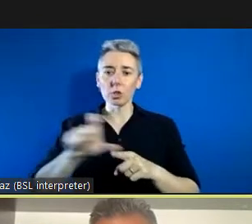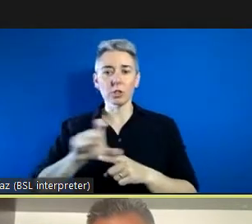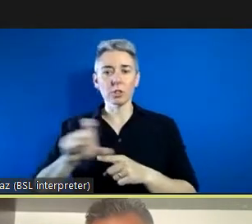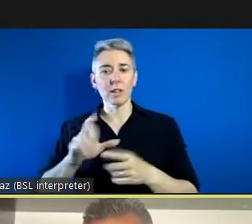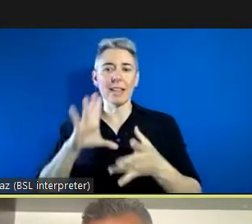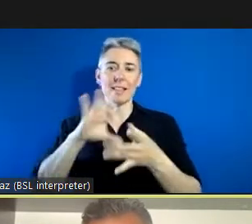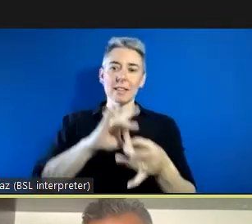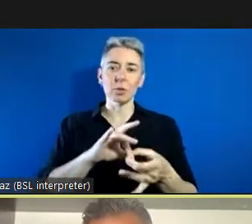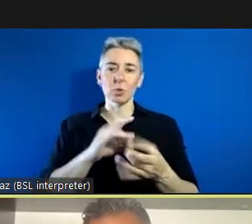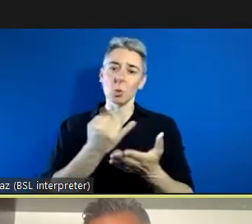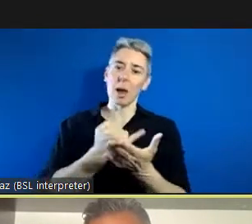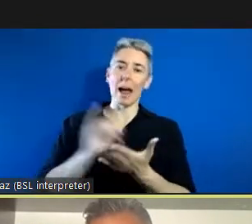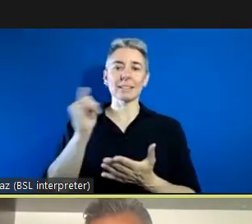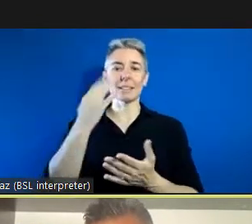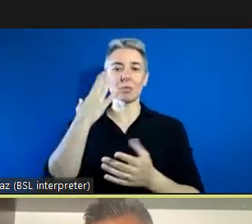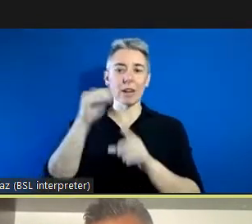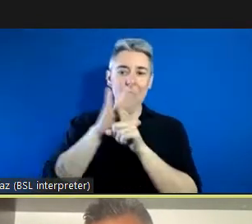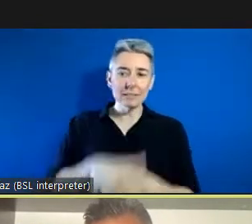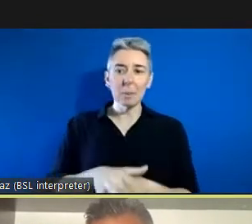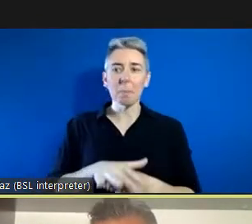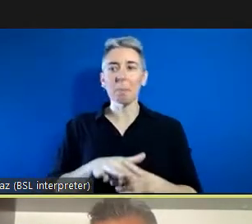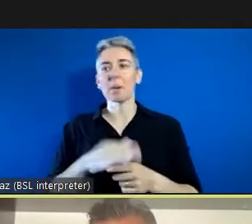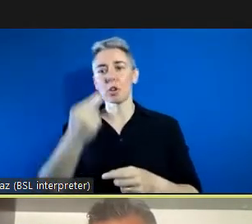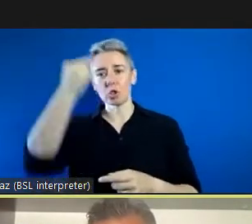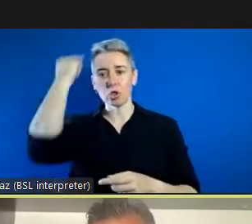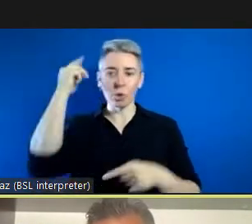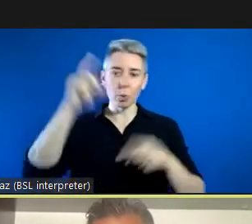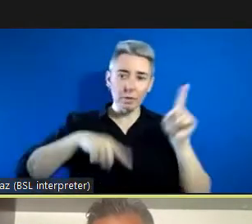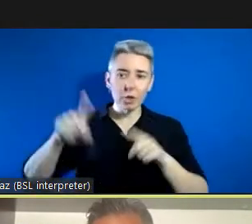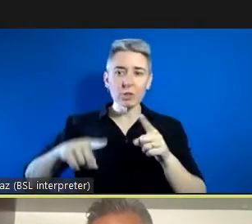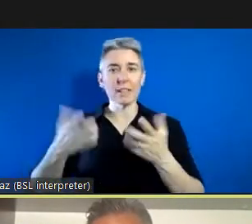and neurodiversity and how the role of racism and structural racism in particular